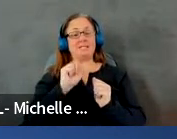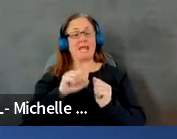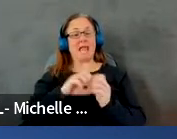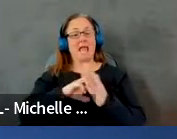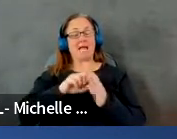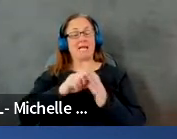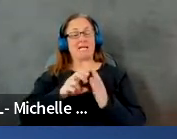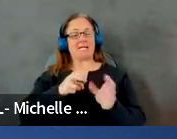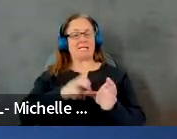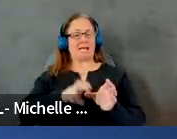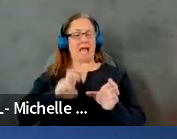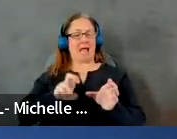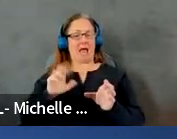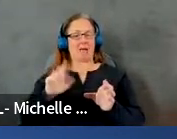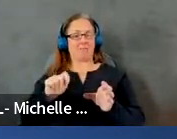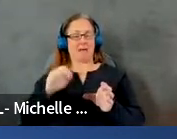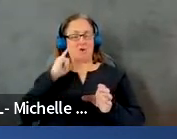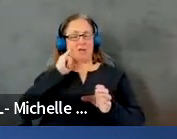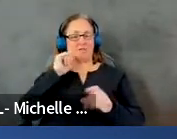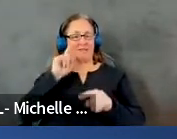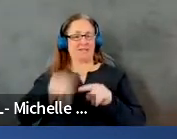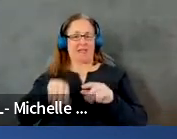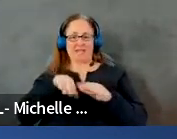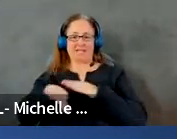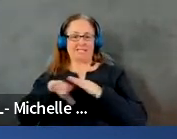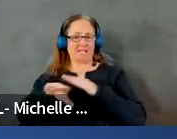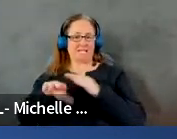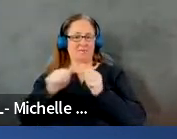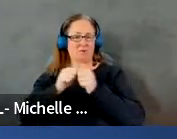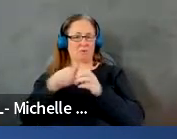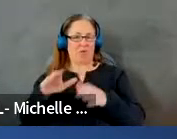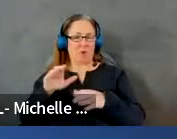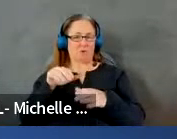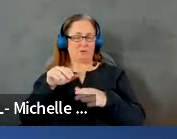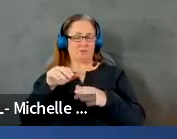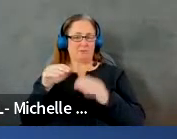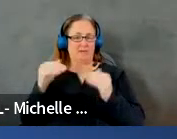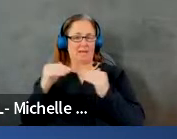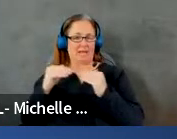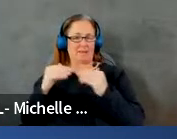or if they're unable to be made accessible by accommodations. If that's the case, alternative